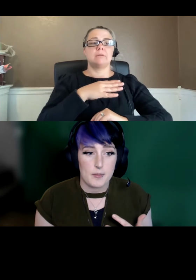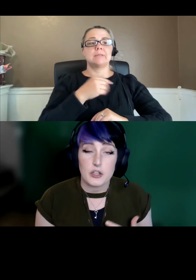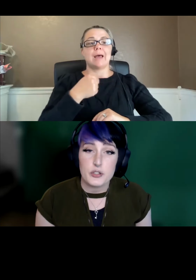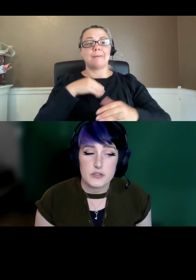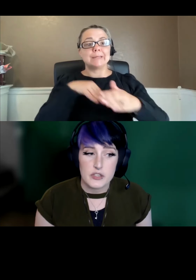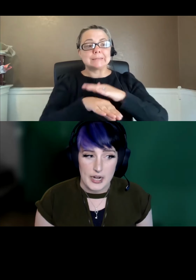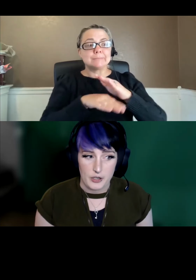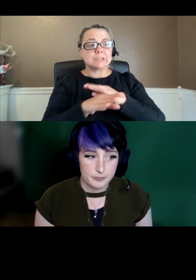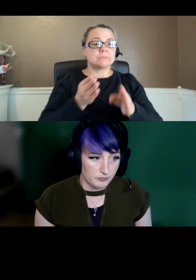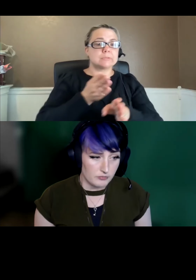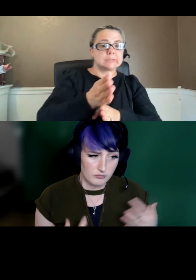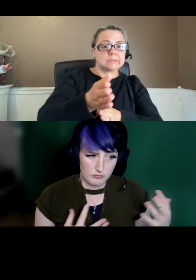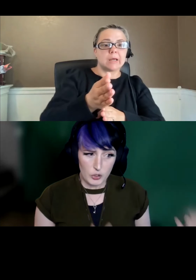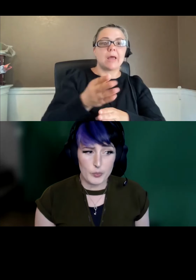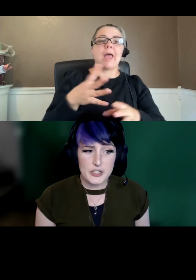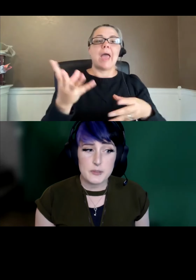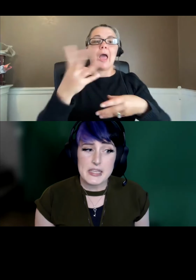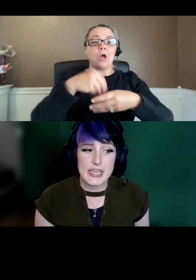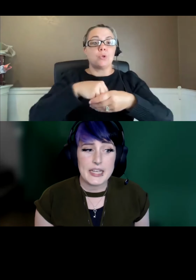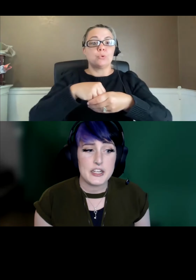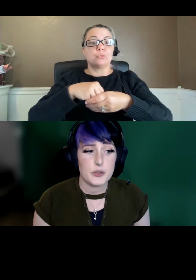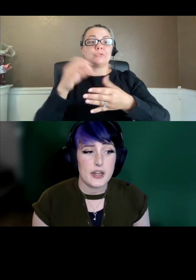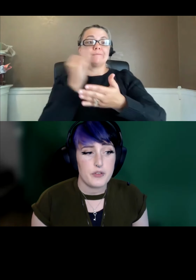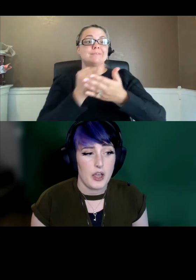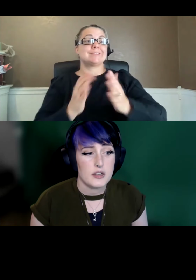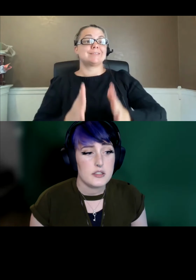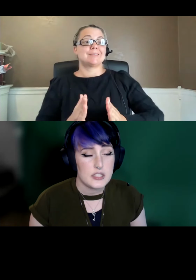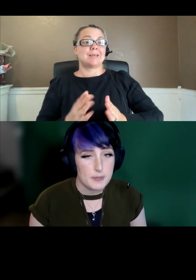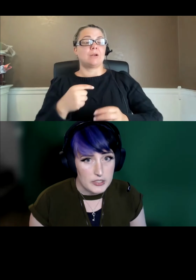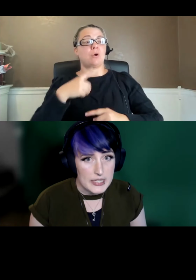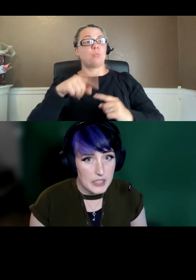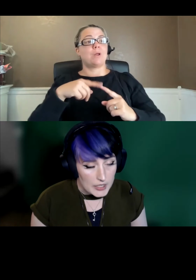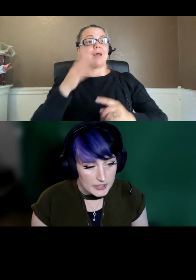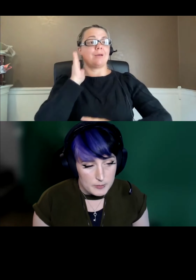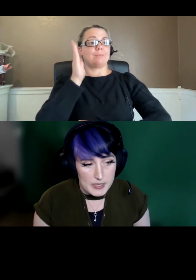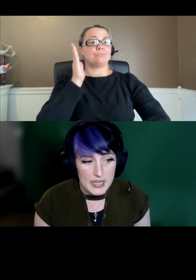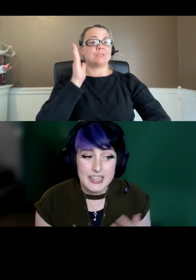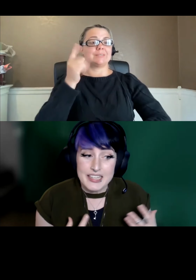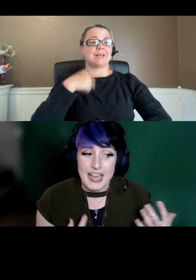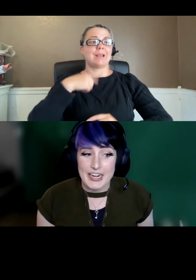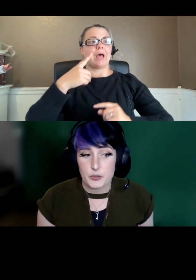and I'm an inclusive designer. When I do speaking I do a lot of disability and cognitive speaking. I